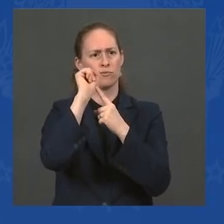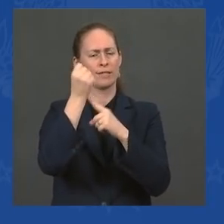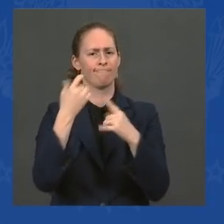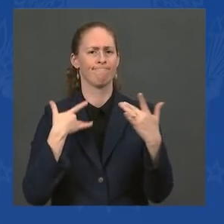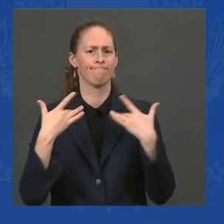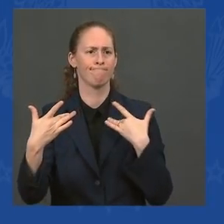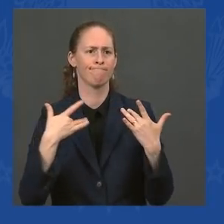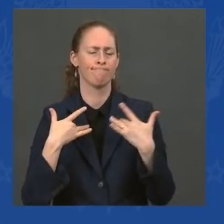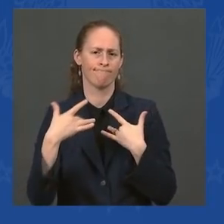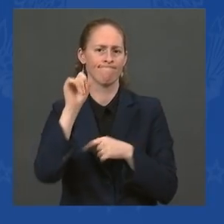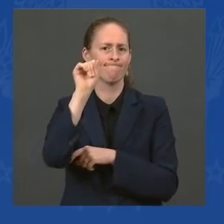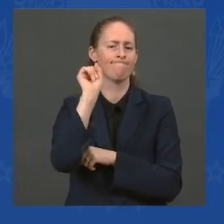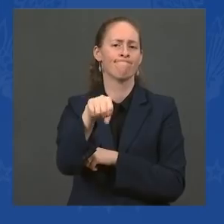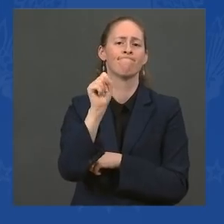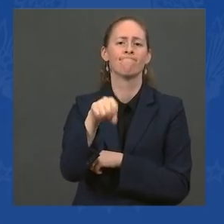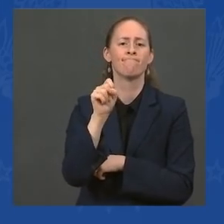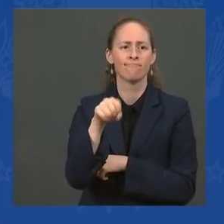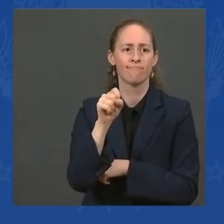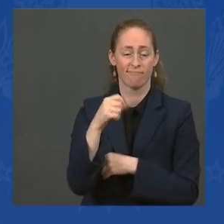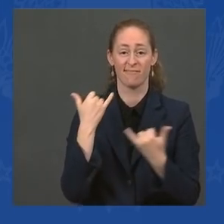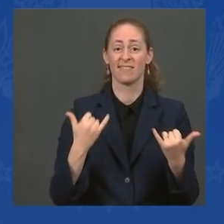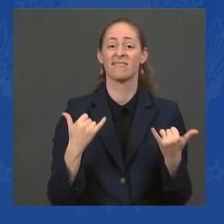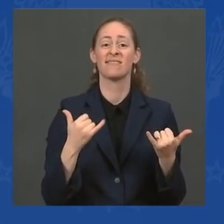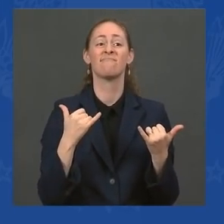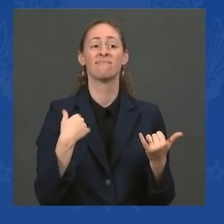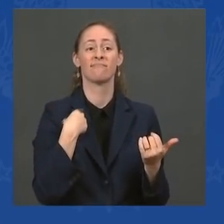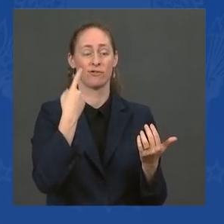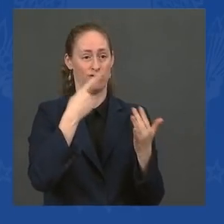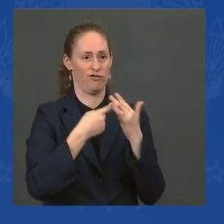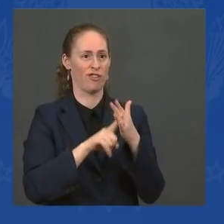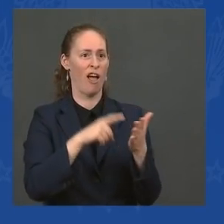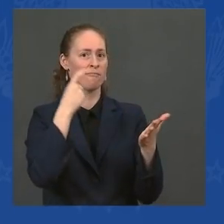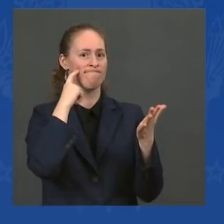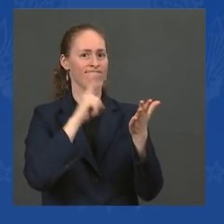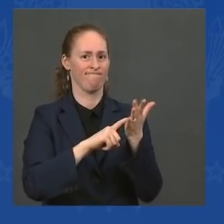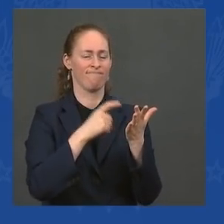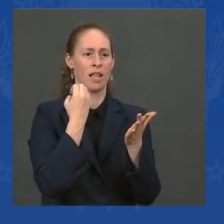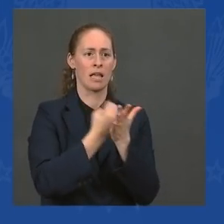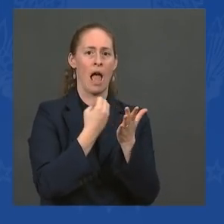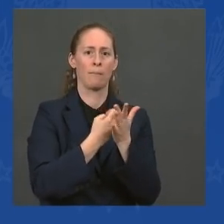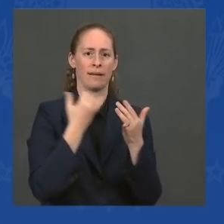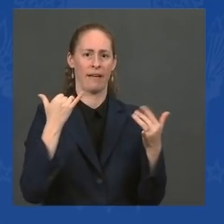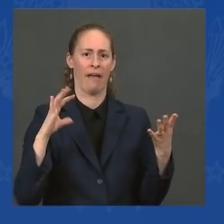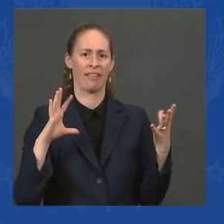in the markets, which can be partially attributed to the uncertainty that's been introduced by the delay